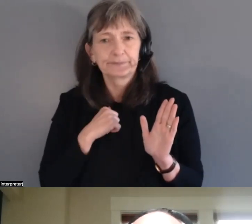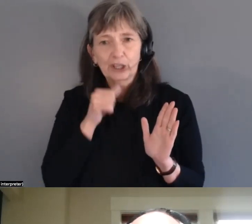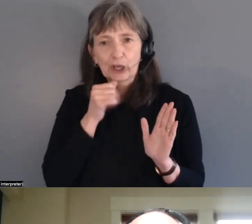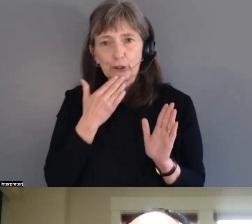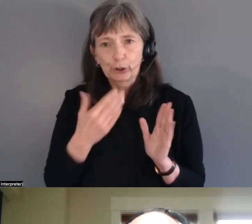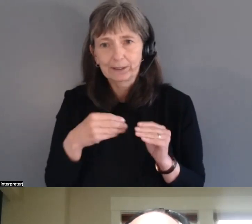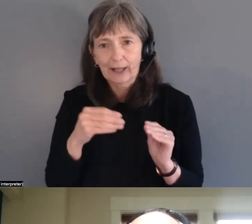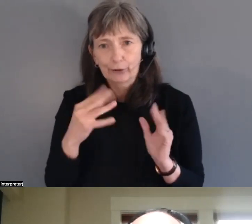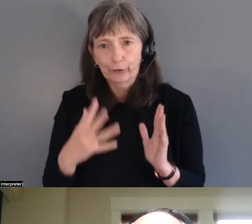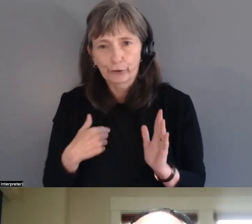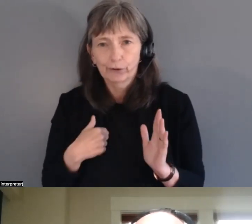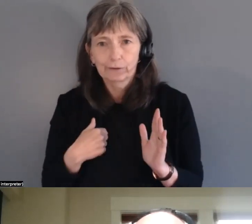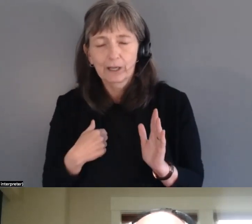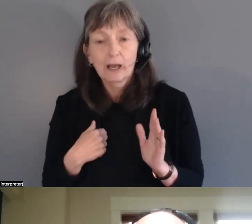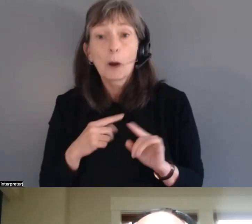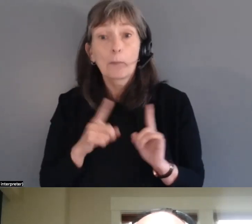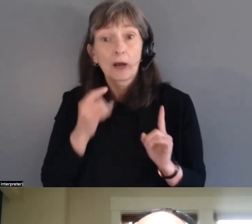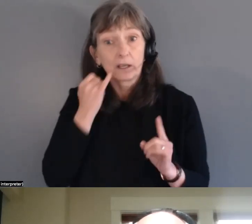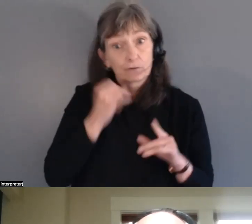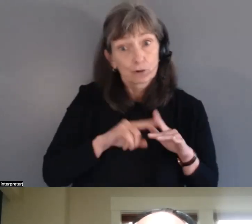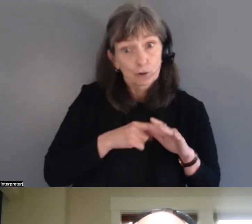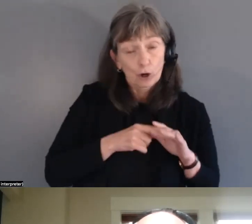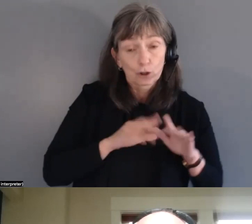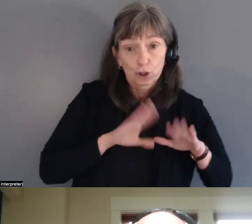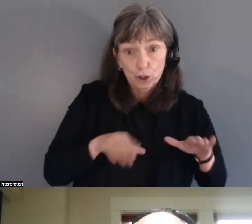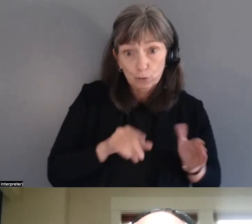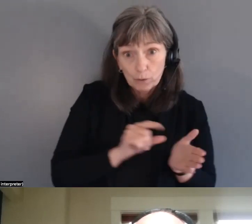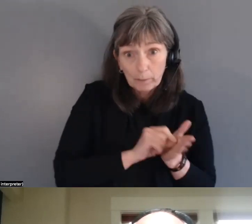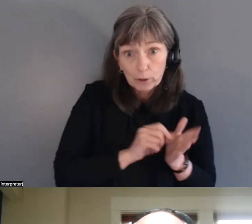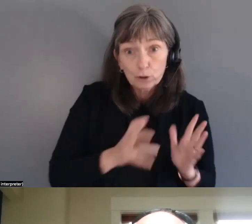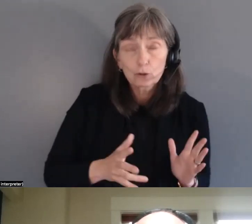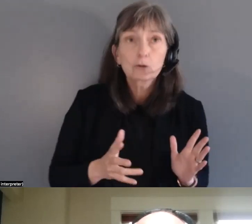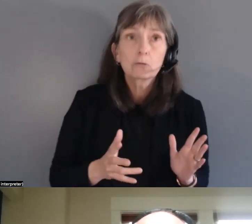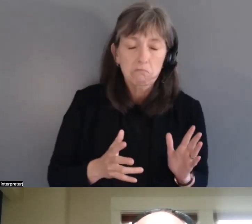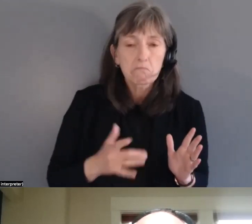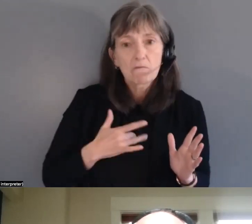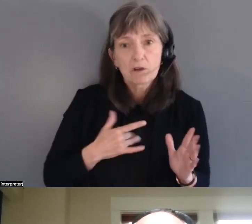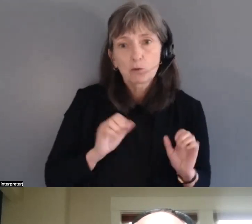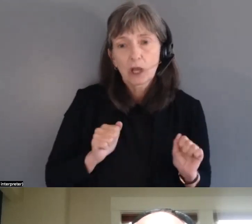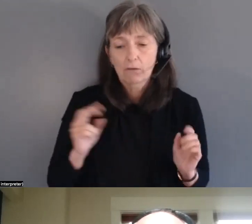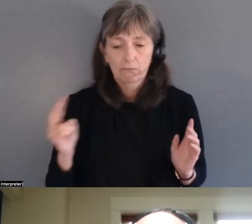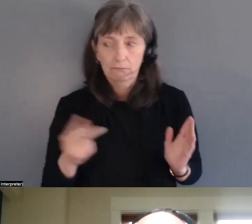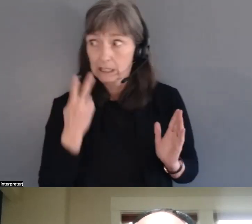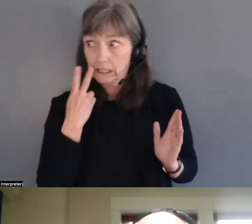Tim: That's a really good answer. Thank you. Anything to add, Tom?